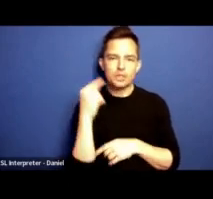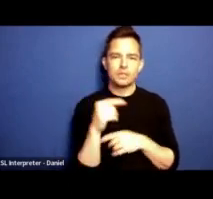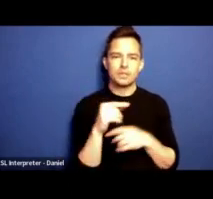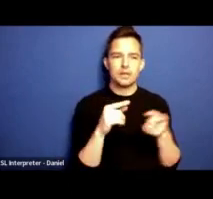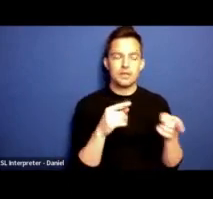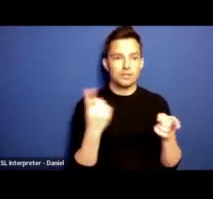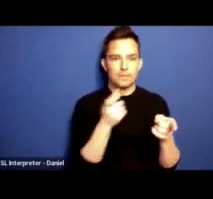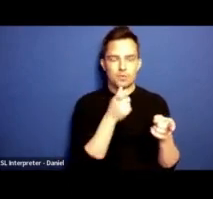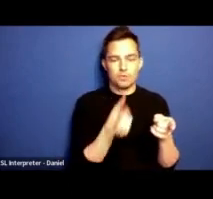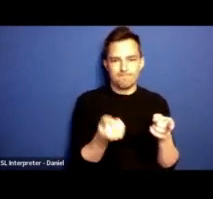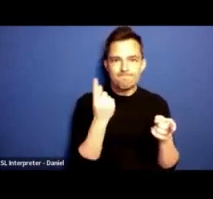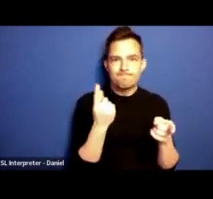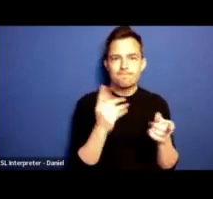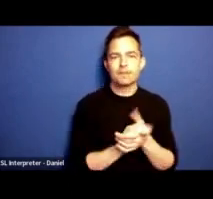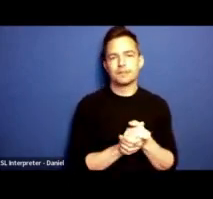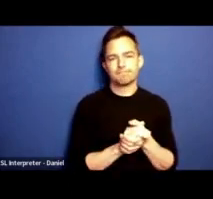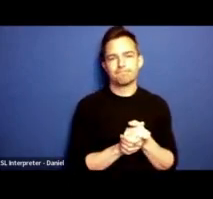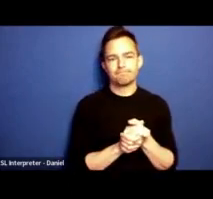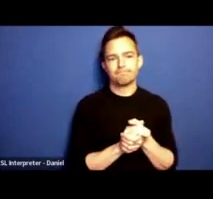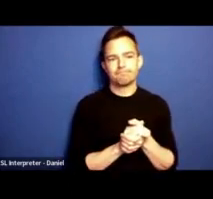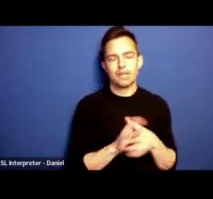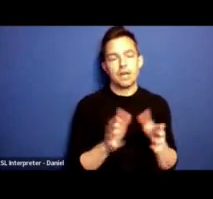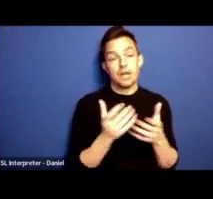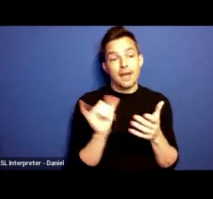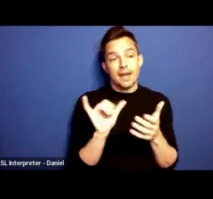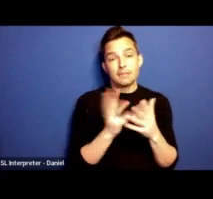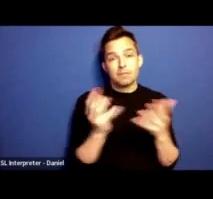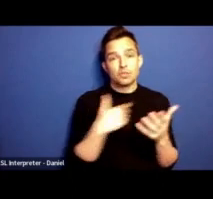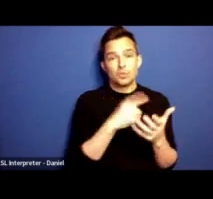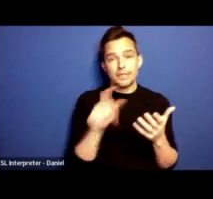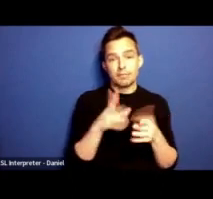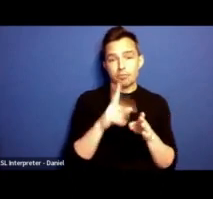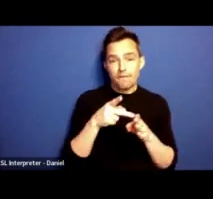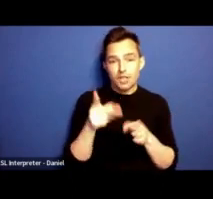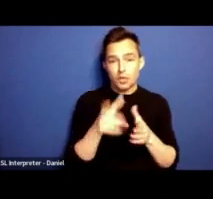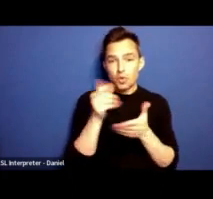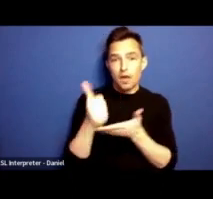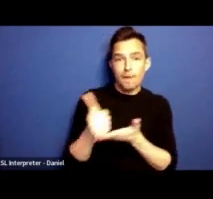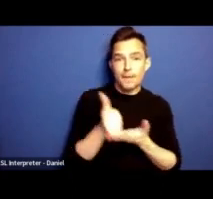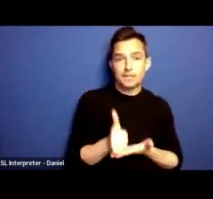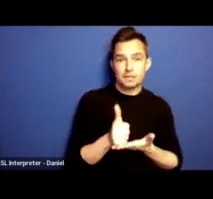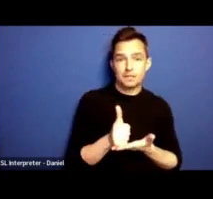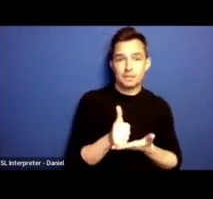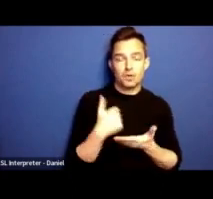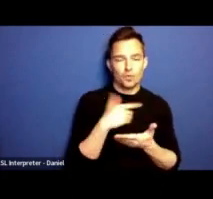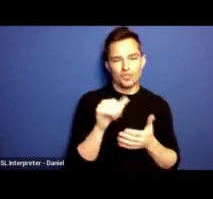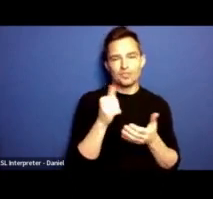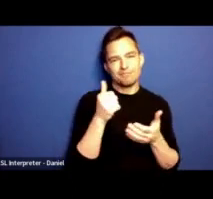who gets it. As much as we need professionals who help us we need each other too we need our